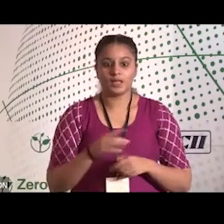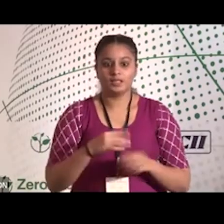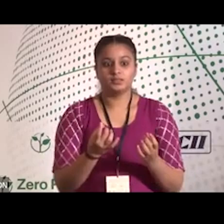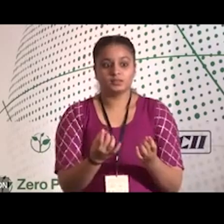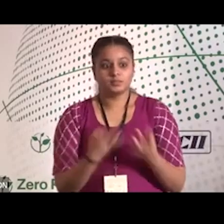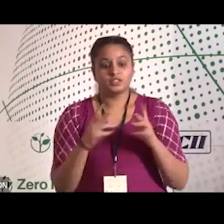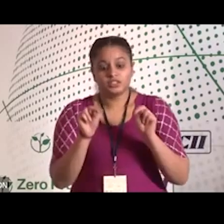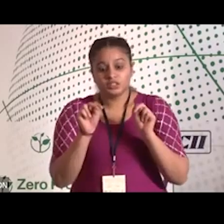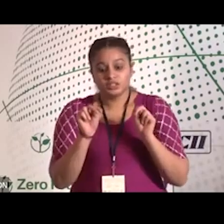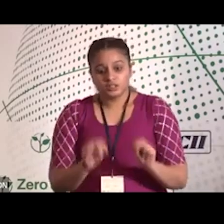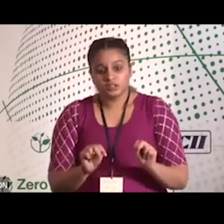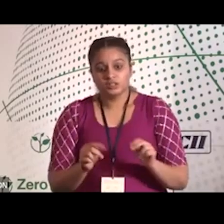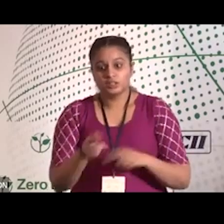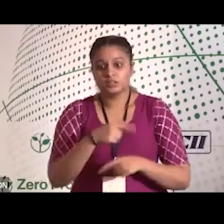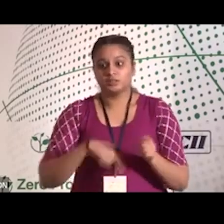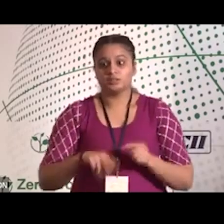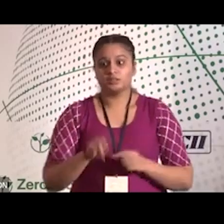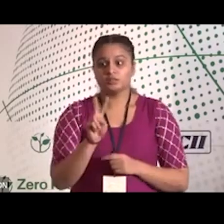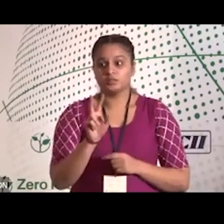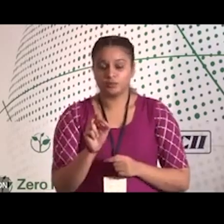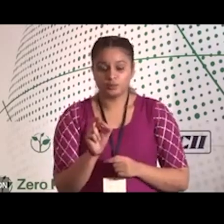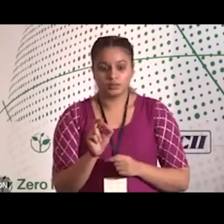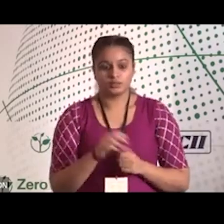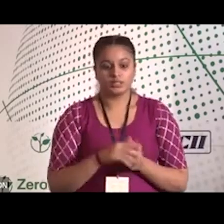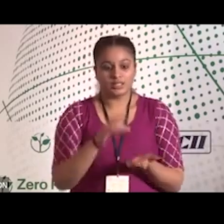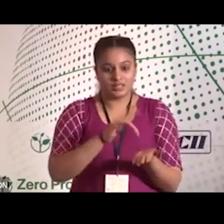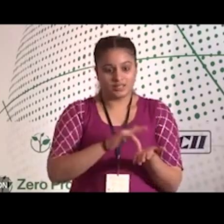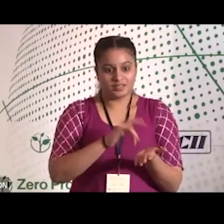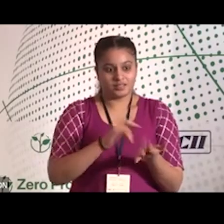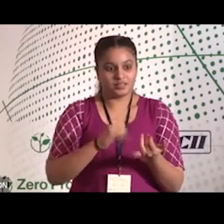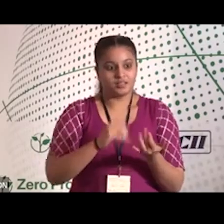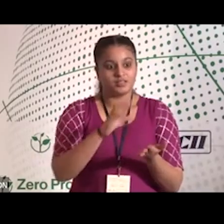about working in the sector of women in disabilities.